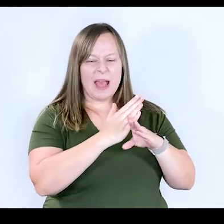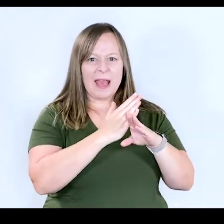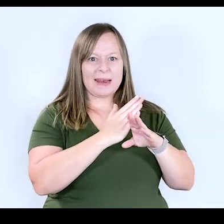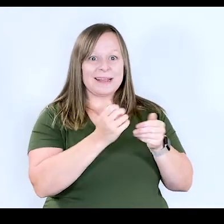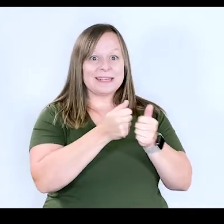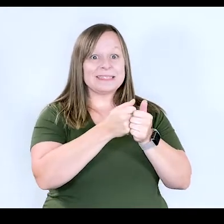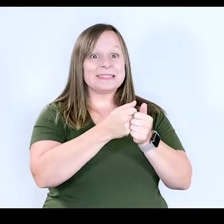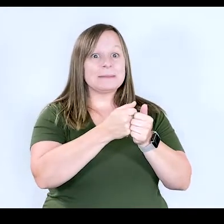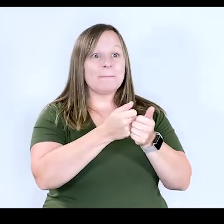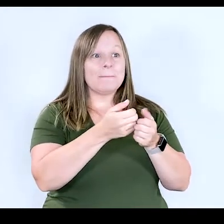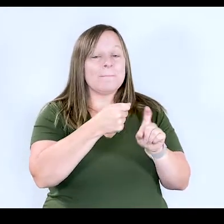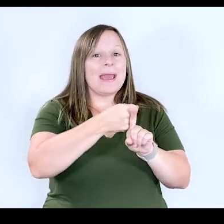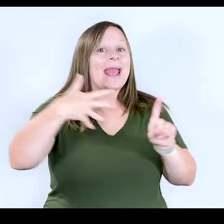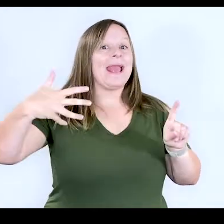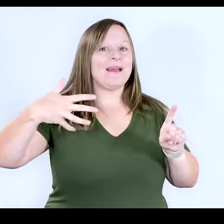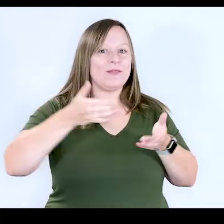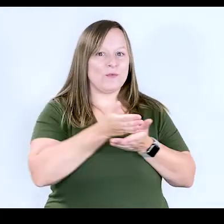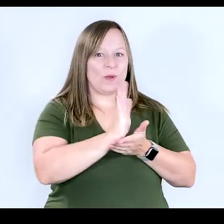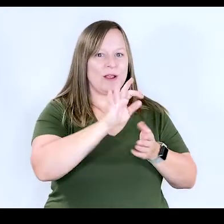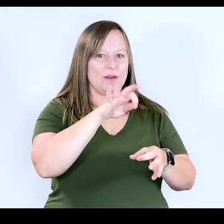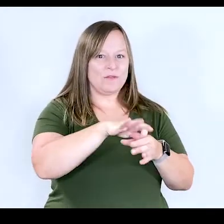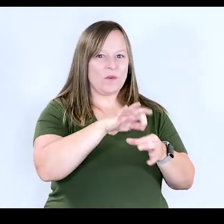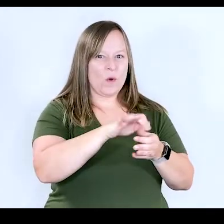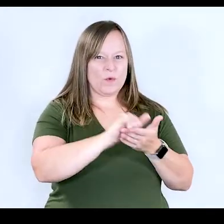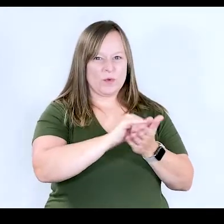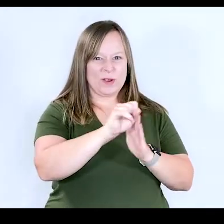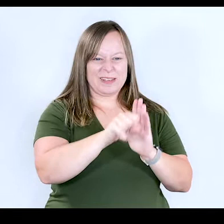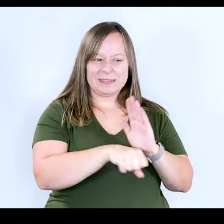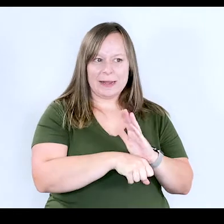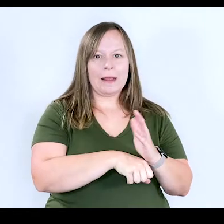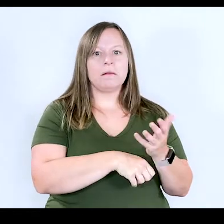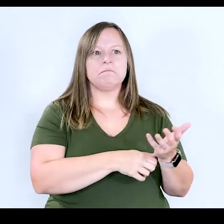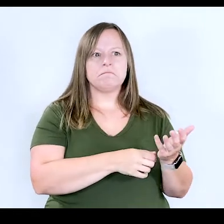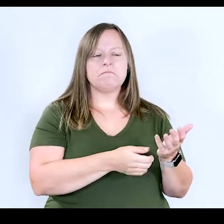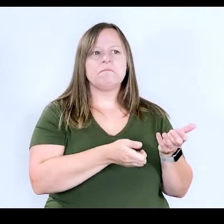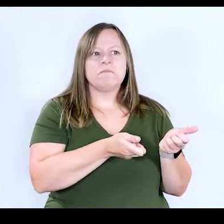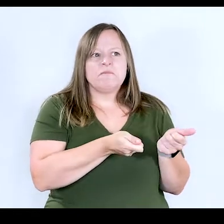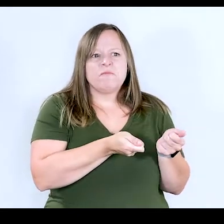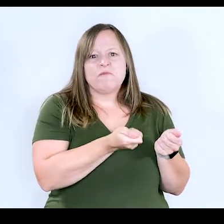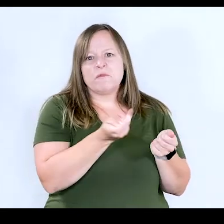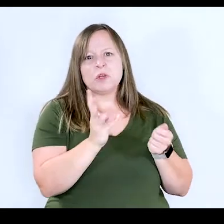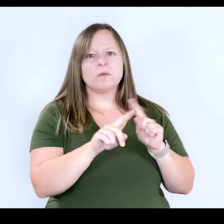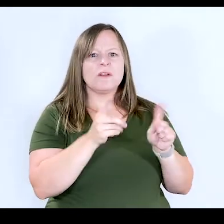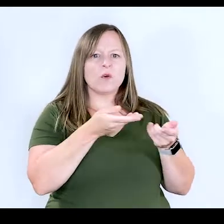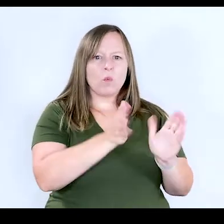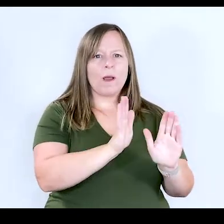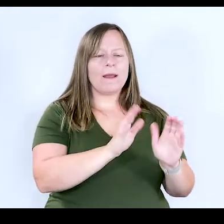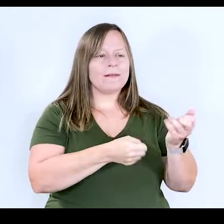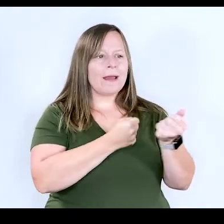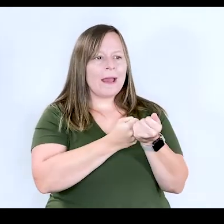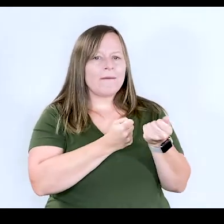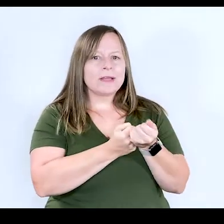and to expand the right to vote in New York. And so we've done this in a few different ways. We've done this through advocacy.